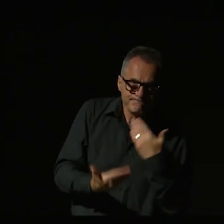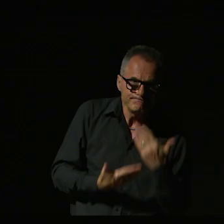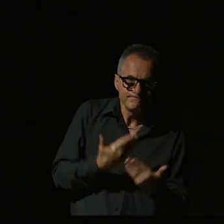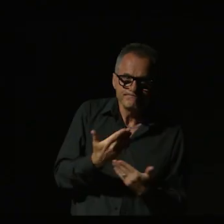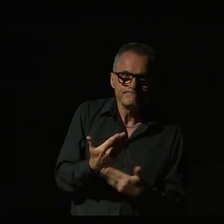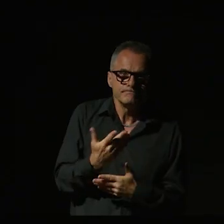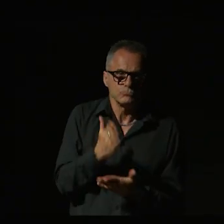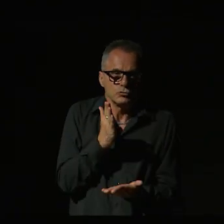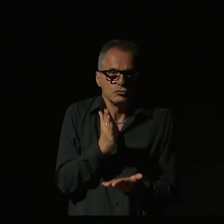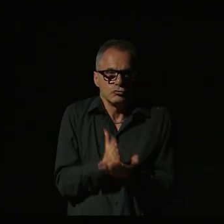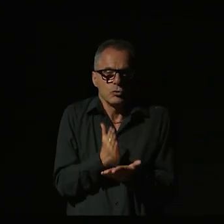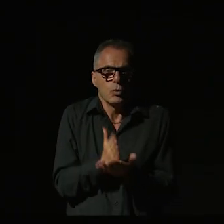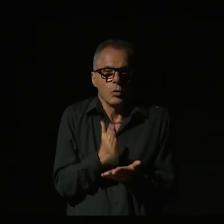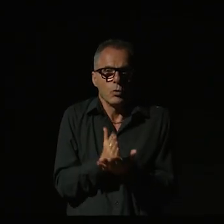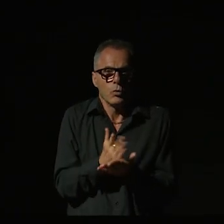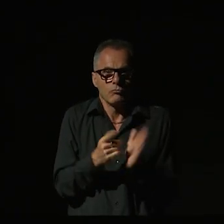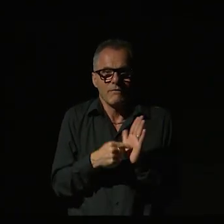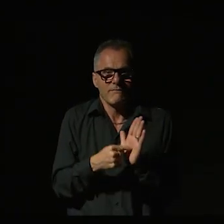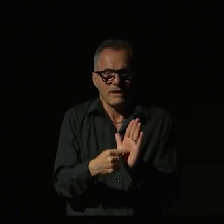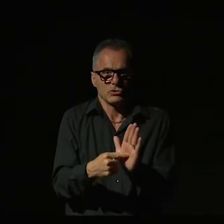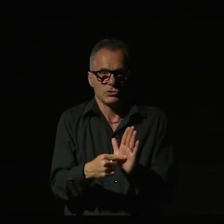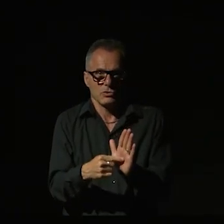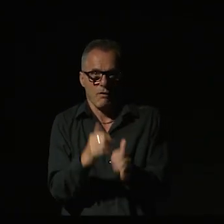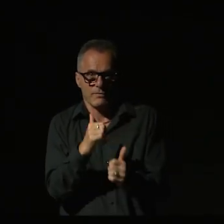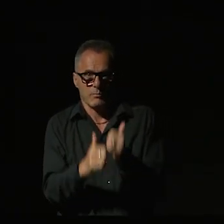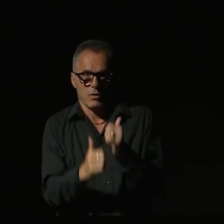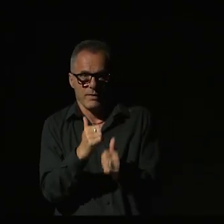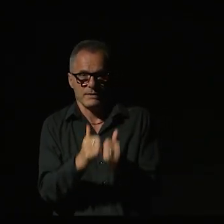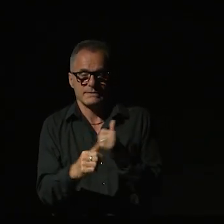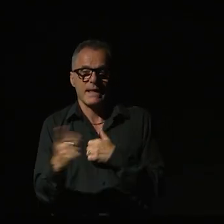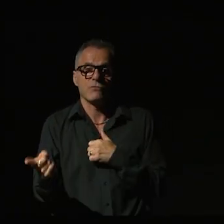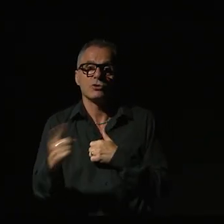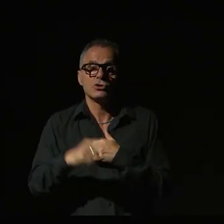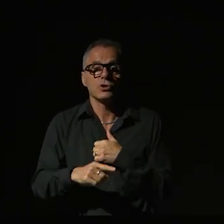His interpretation emphasised the Carracci's return to Classical ideals